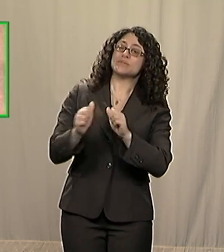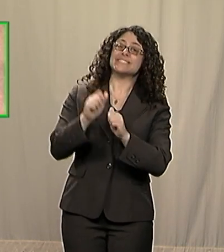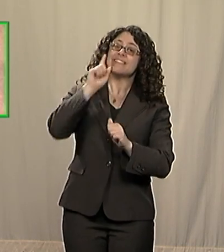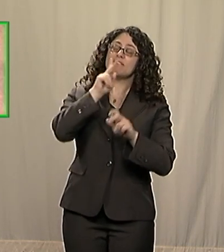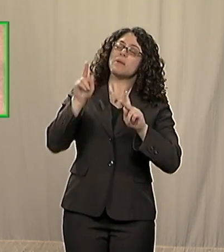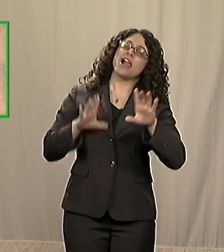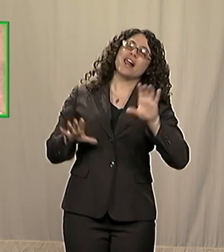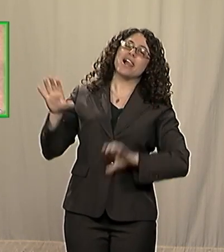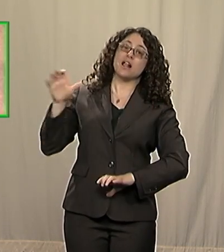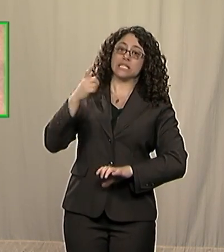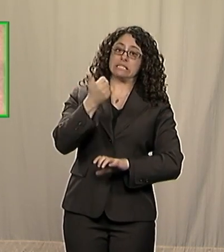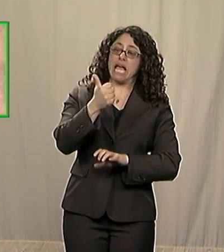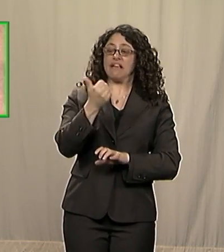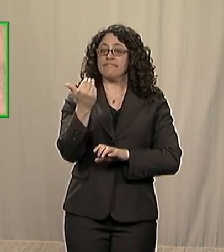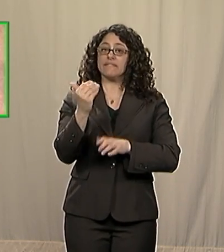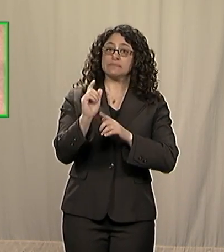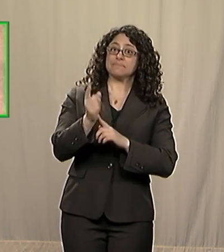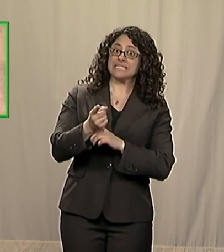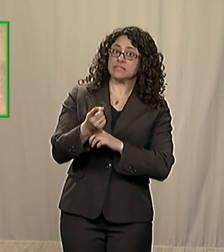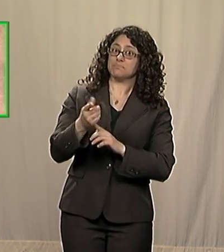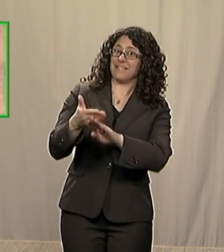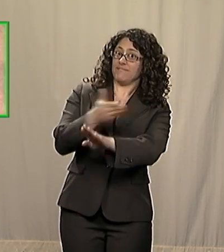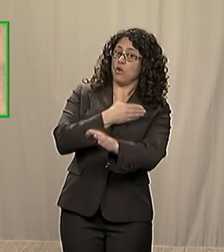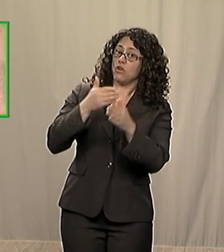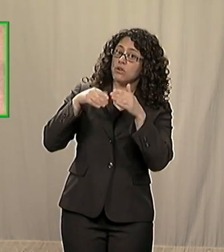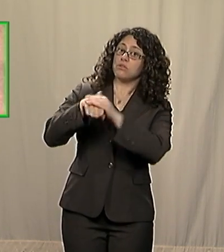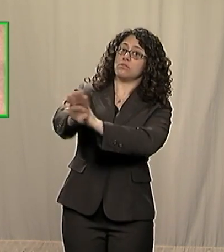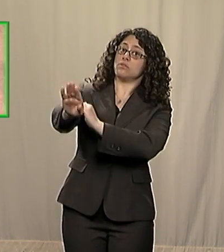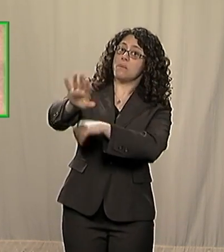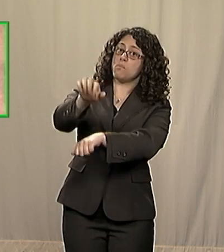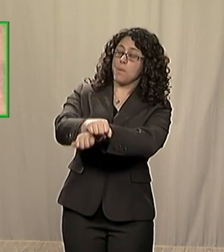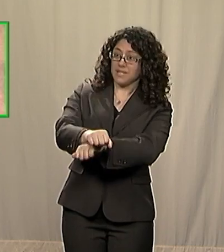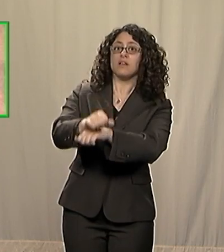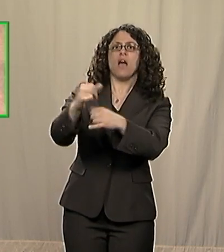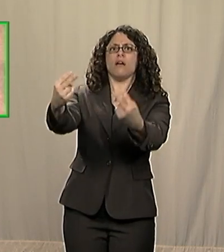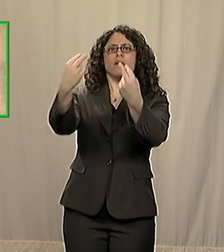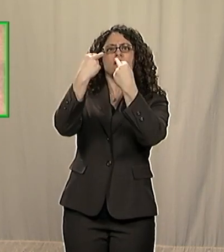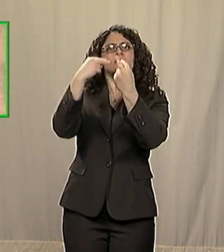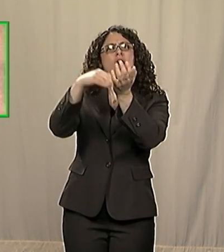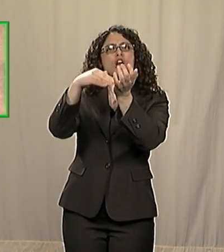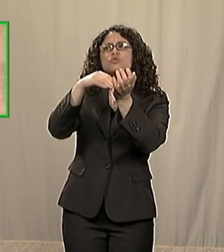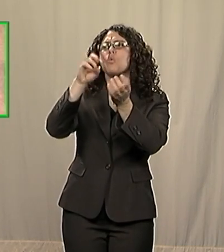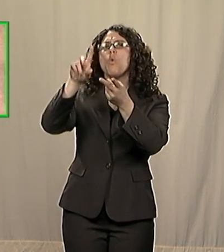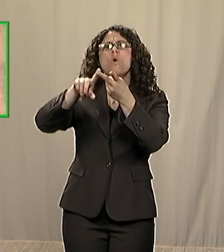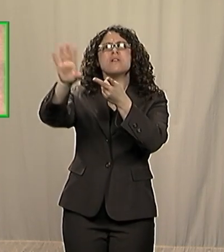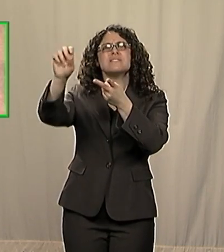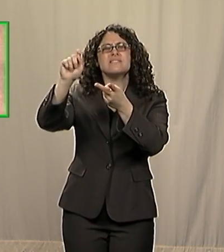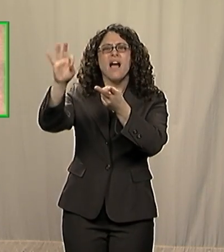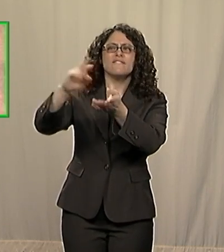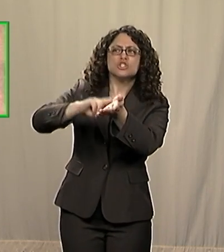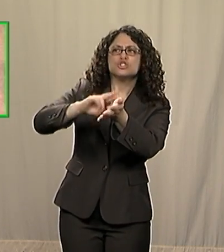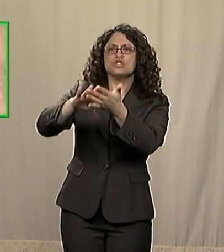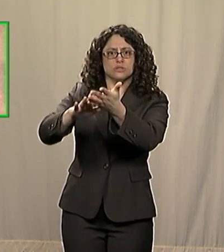and that's perceived, when I walk in the room and choose not to align with the doctor or not